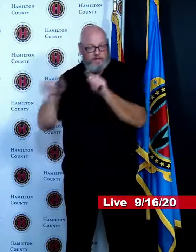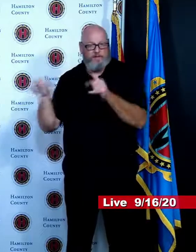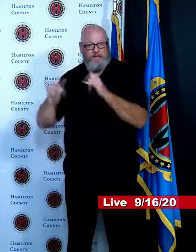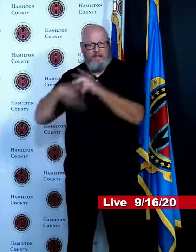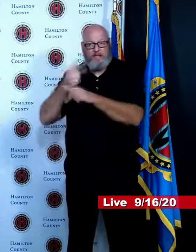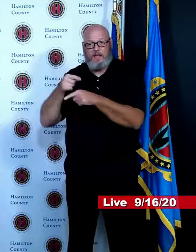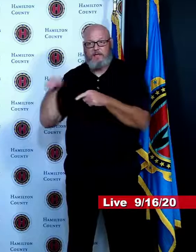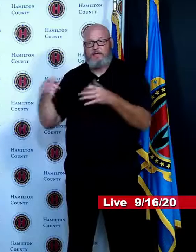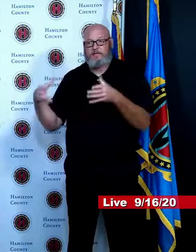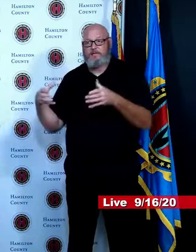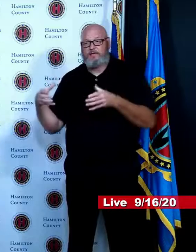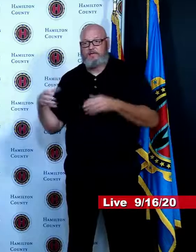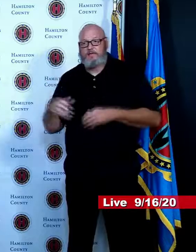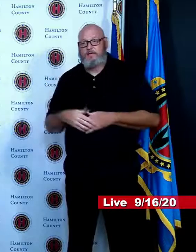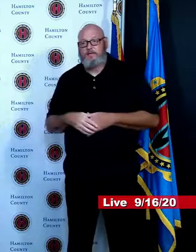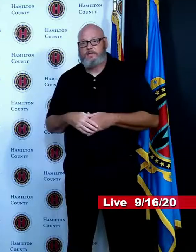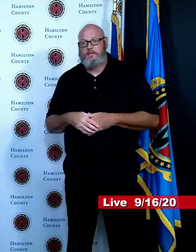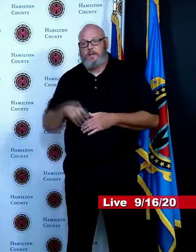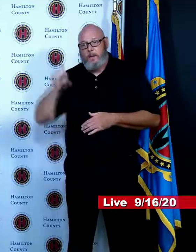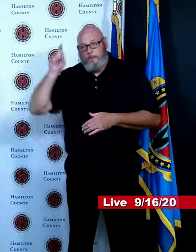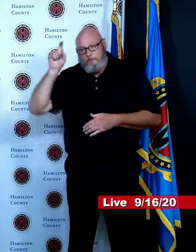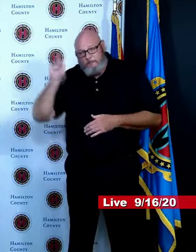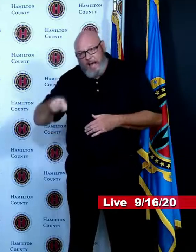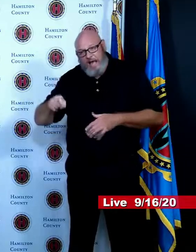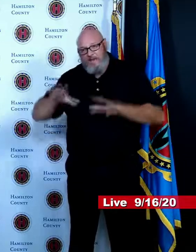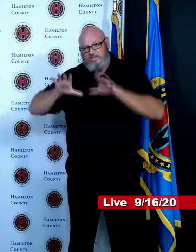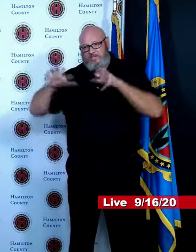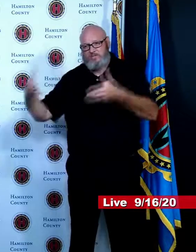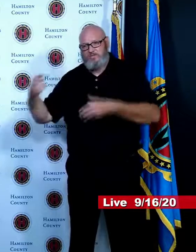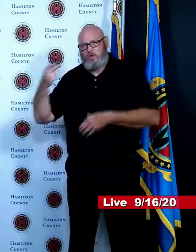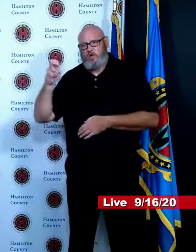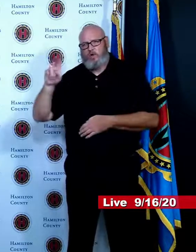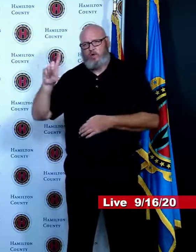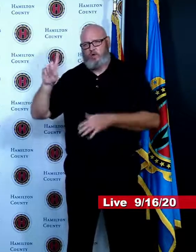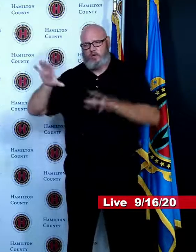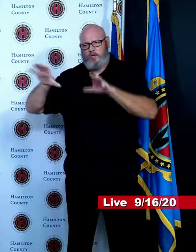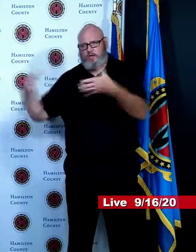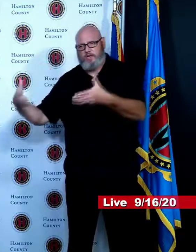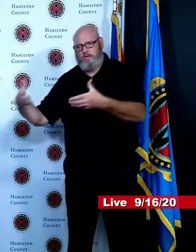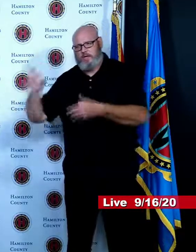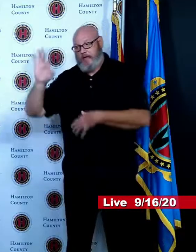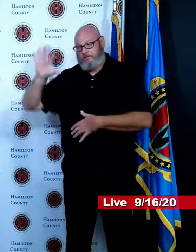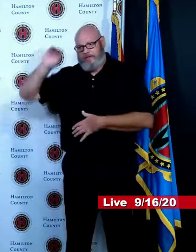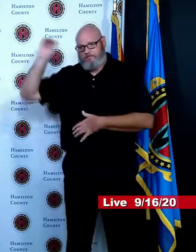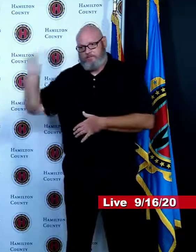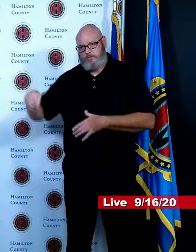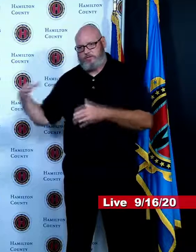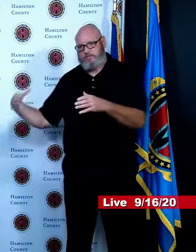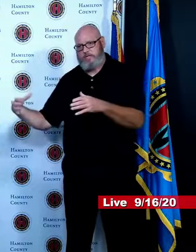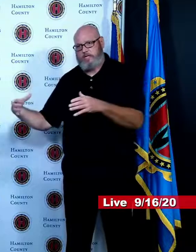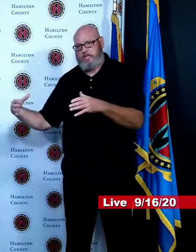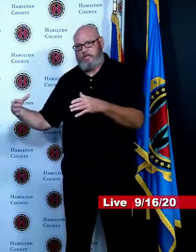children coming into kindergarten to achieve herd immunity there have been numbers for SarsCov2 or Covid-19